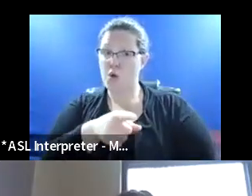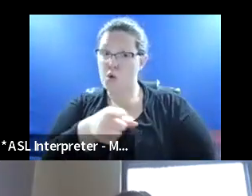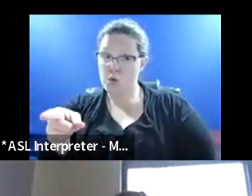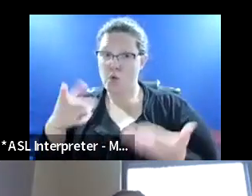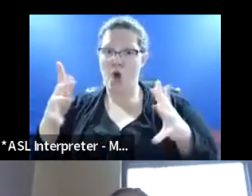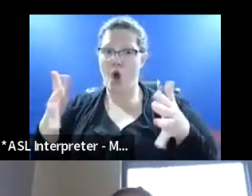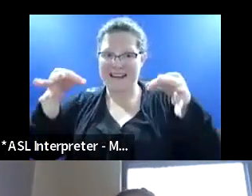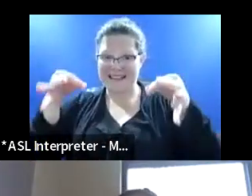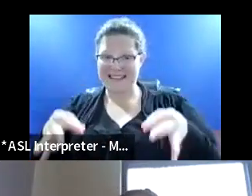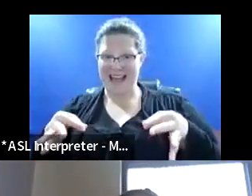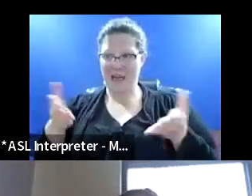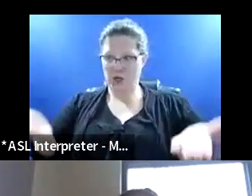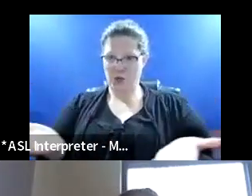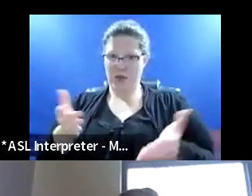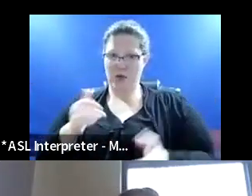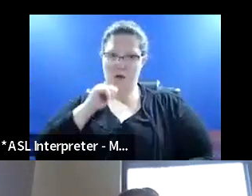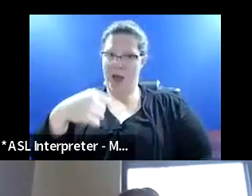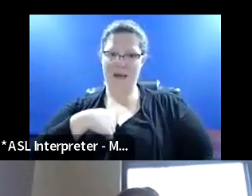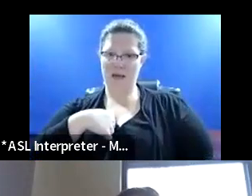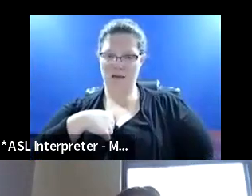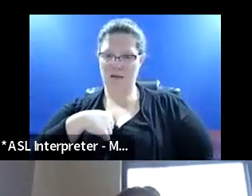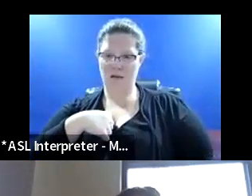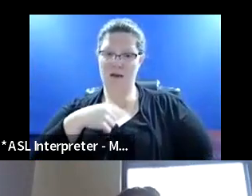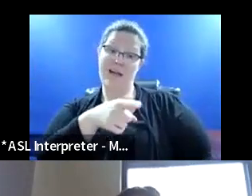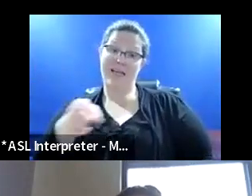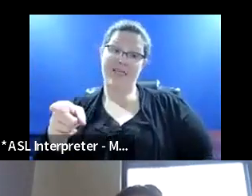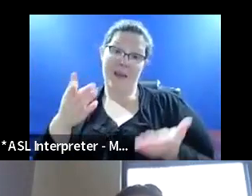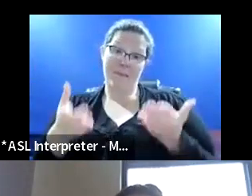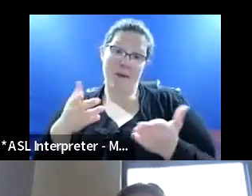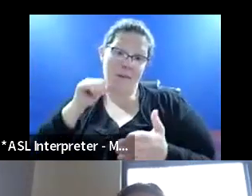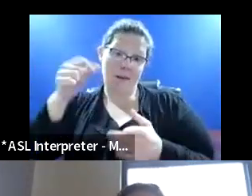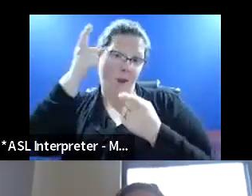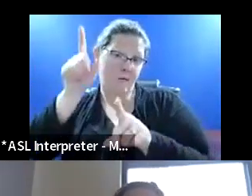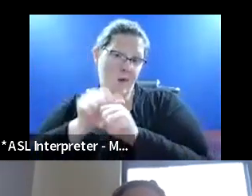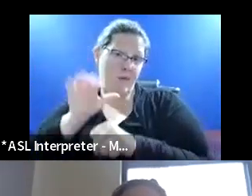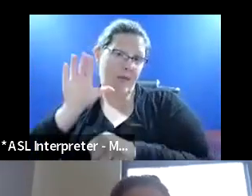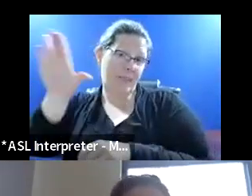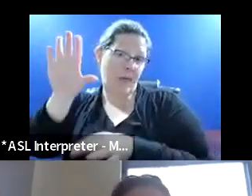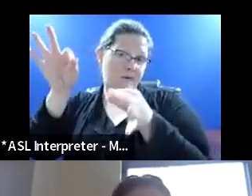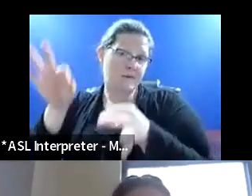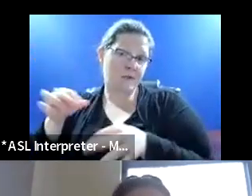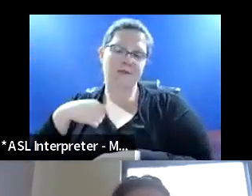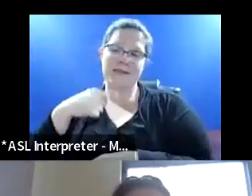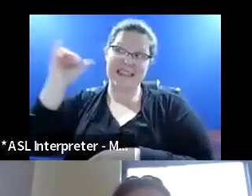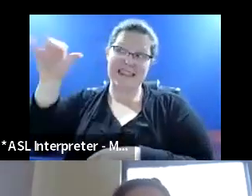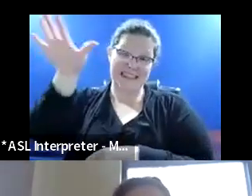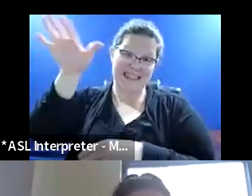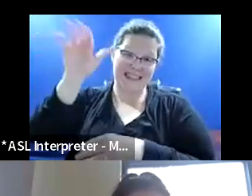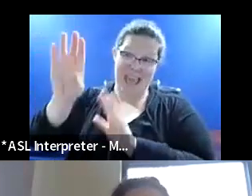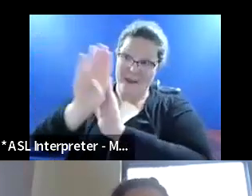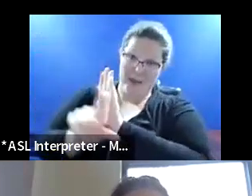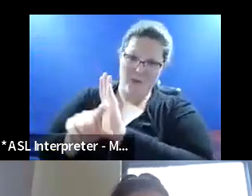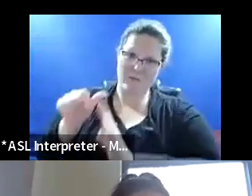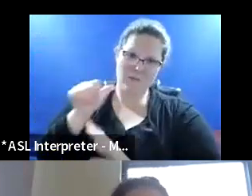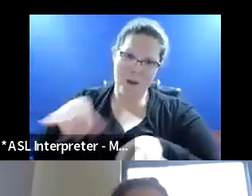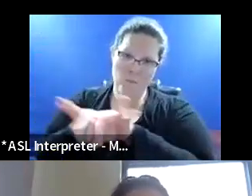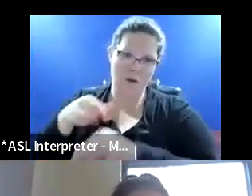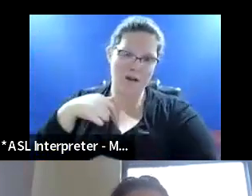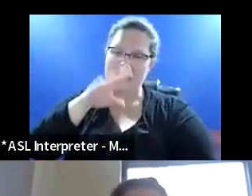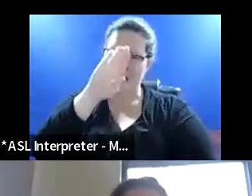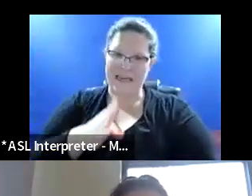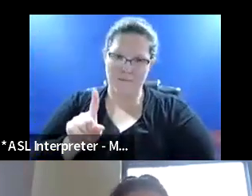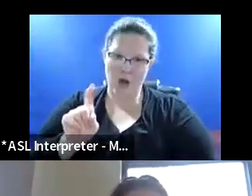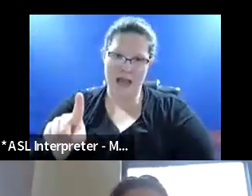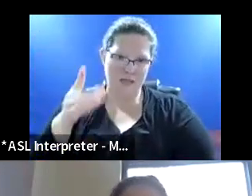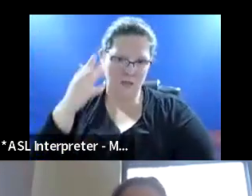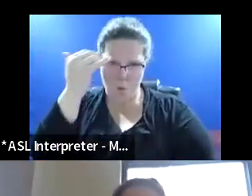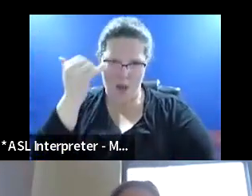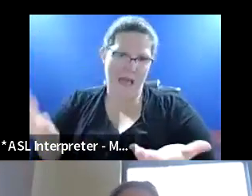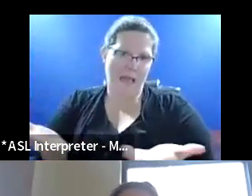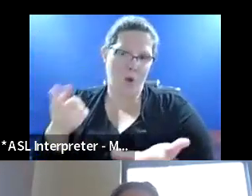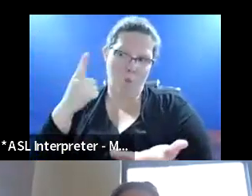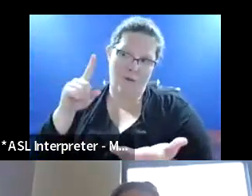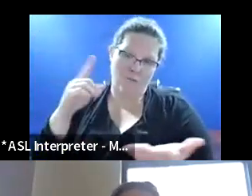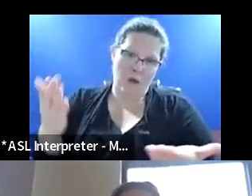SO I TRY TO LET THEM KNOW THAT AND WITH THE ANGER MANAGEMENT, I ALWAYS START OFF BY TELLING THEM THAT I'M NOT INTERESTED IN WHAT THEY ARE IN THEREFOR.